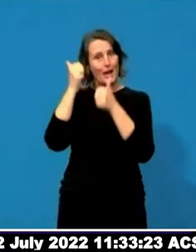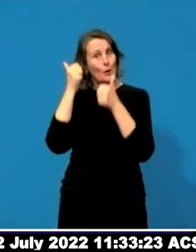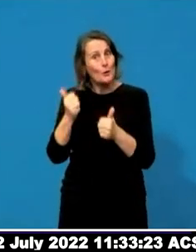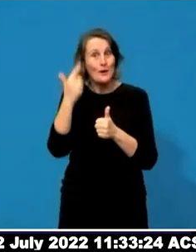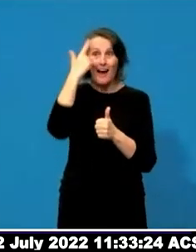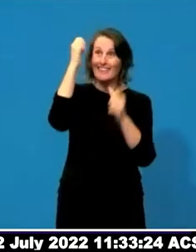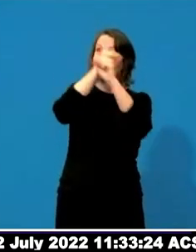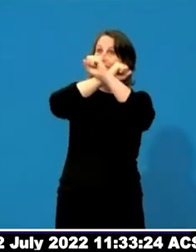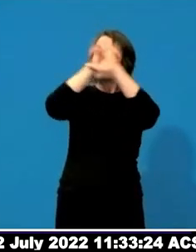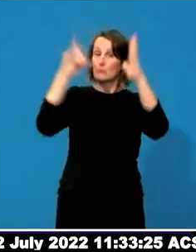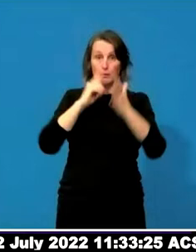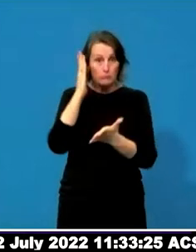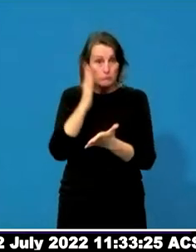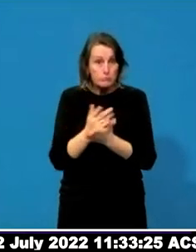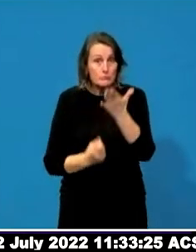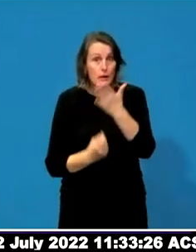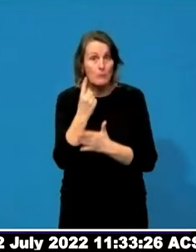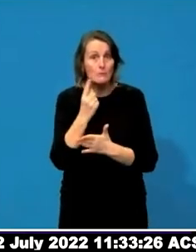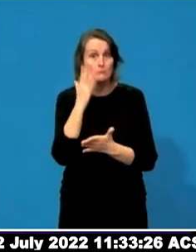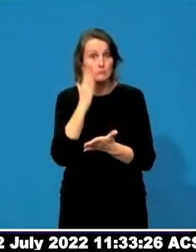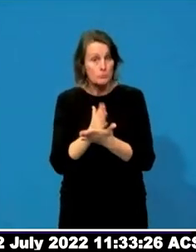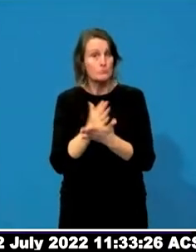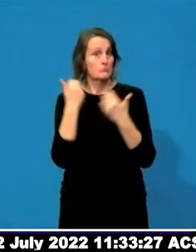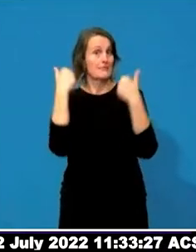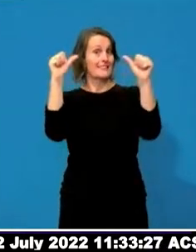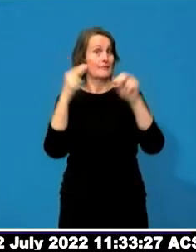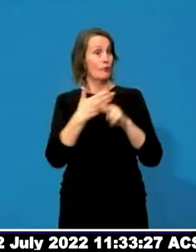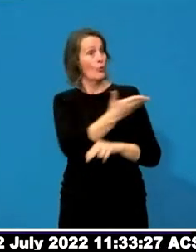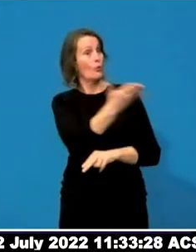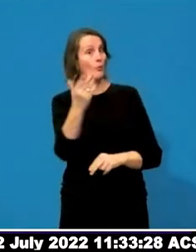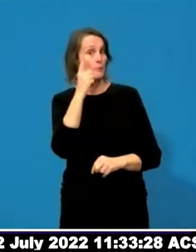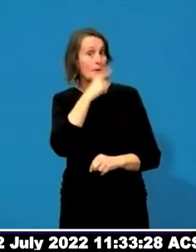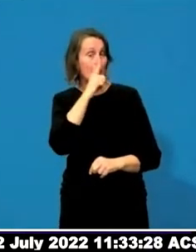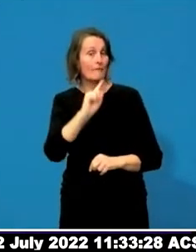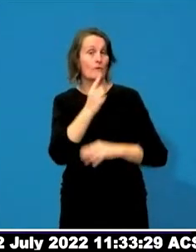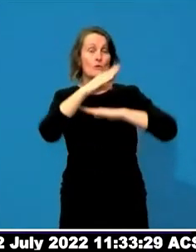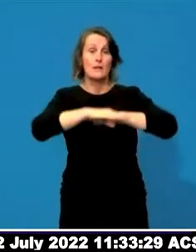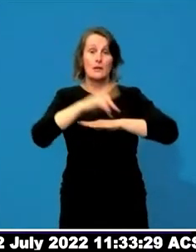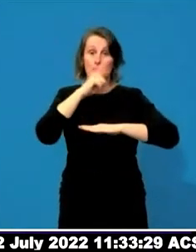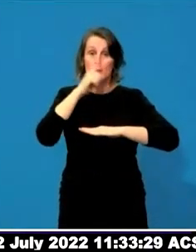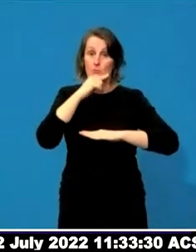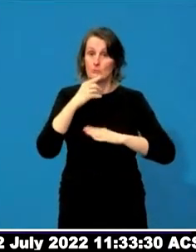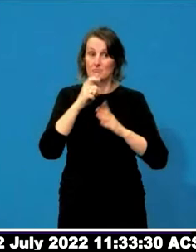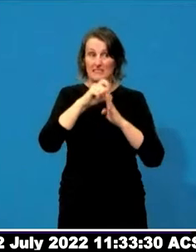But do they really fit for First Nations people with disability in regional and remote communities.